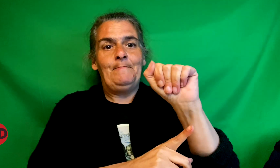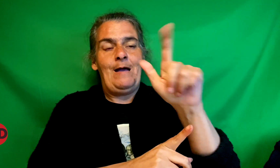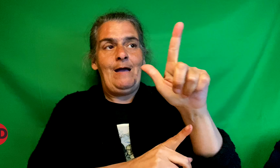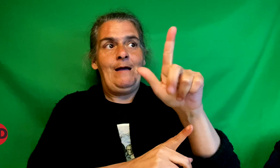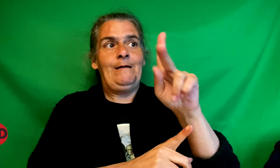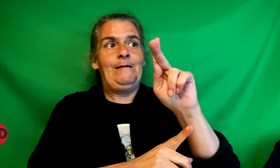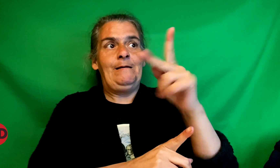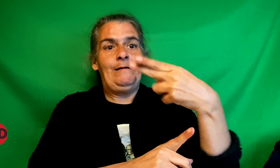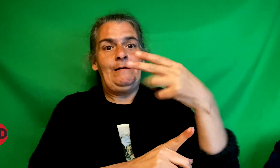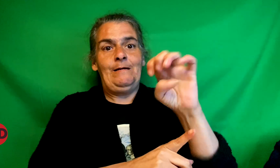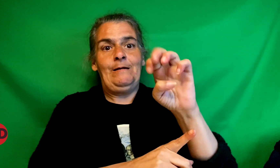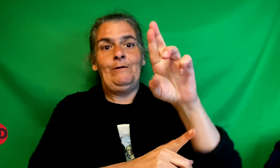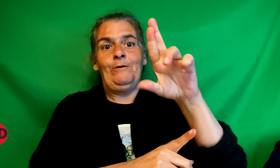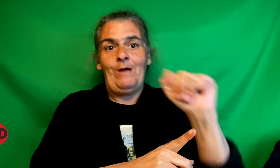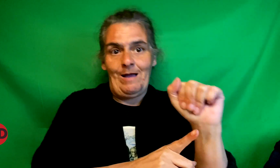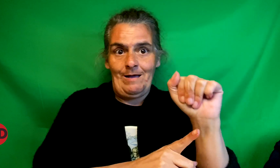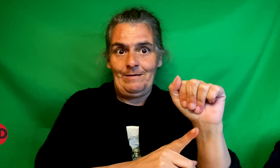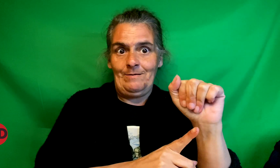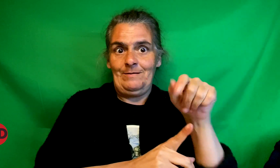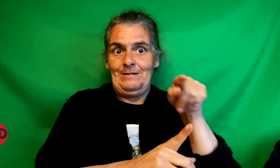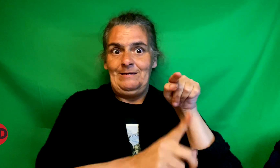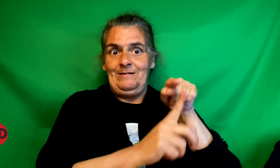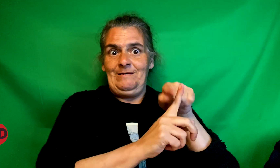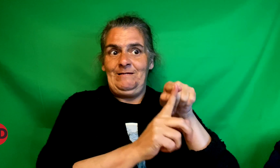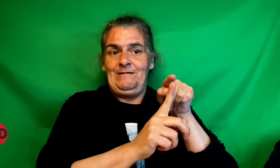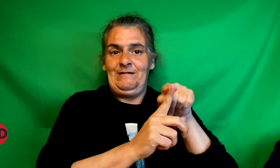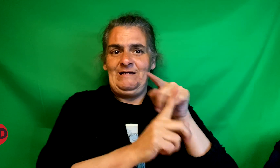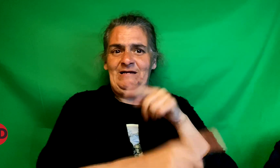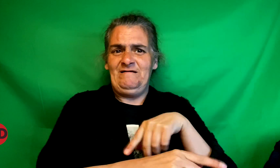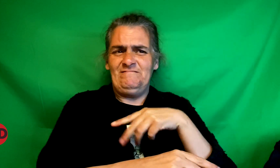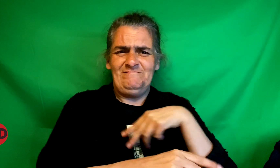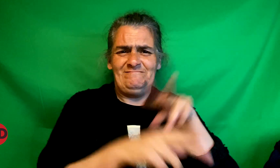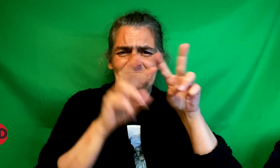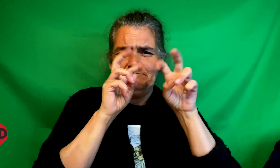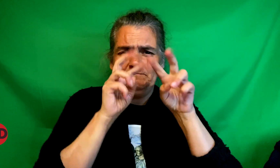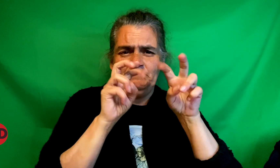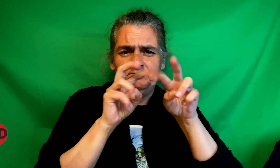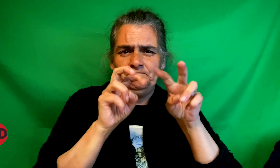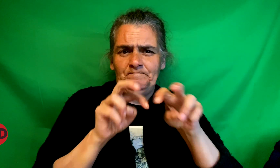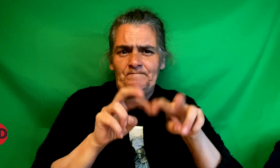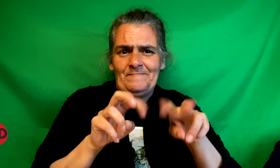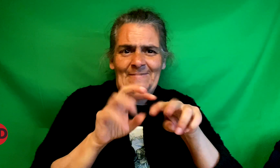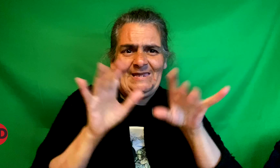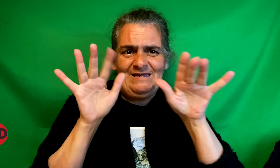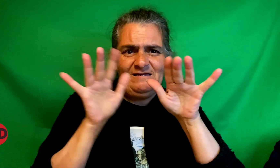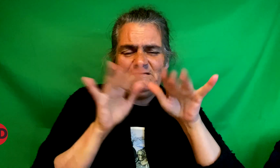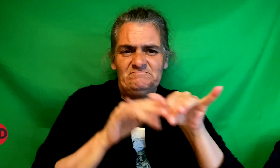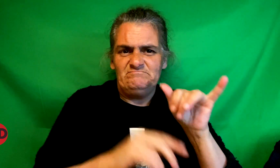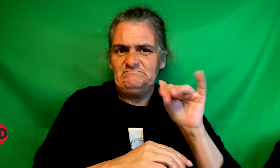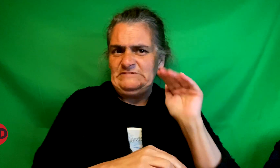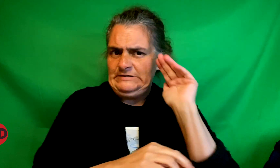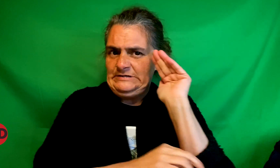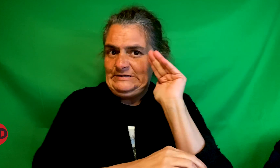it seems not to have any connection or experiences with disabled people.